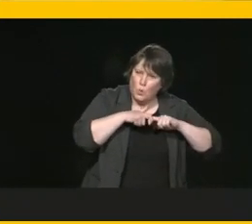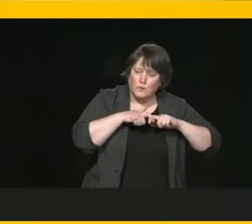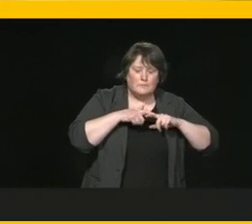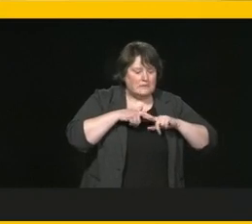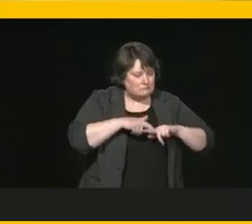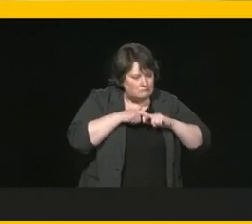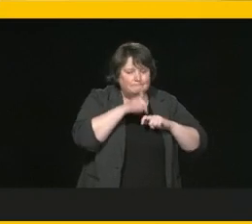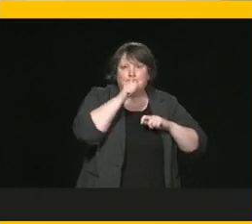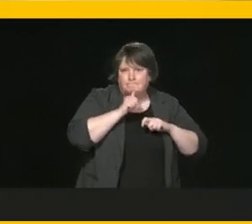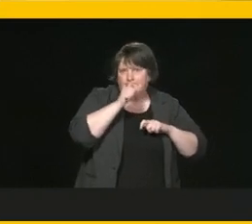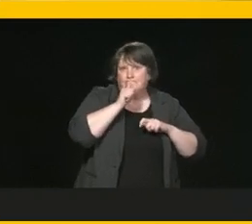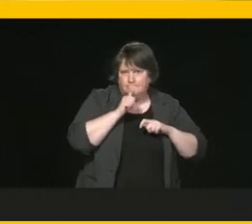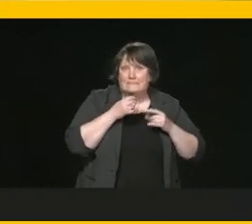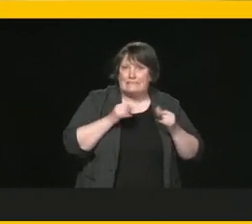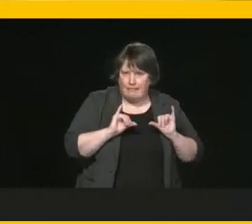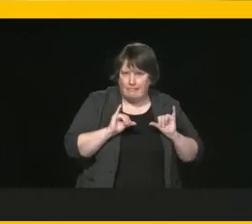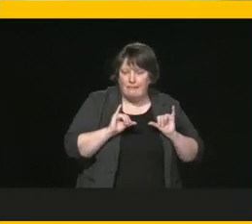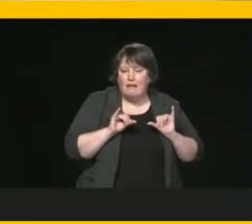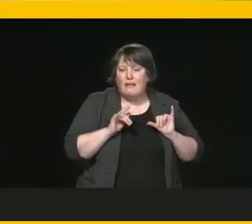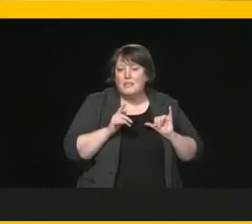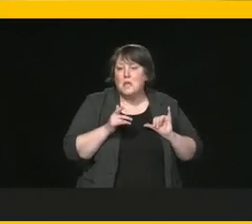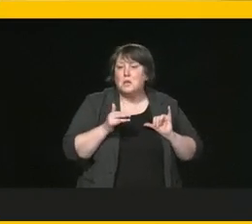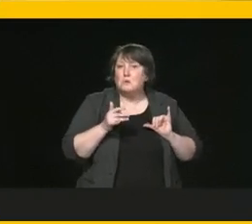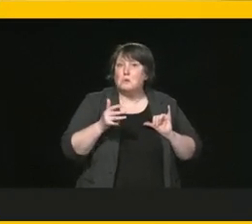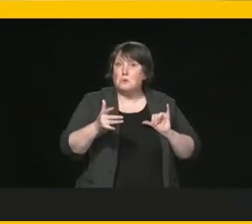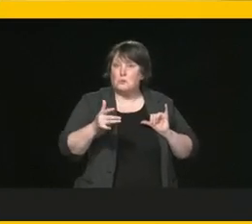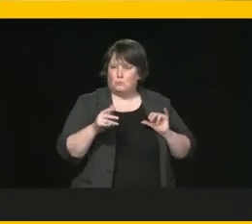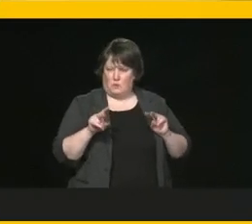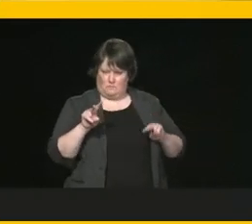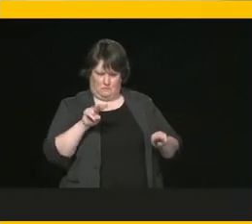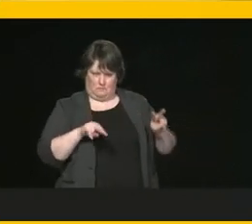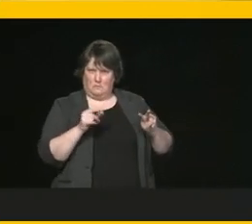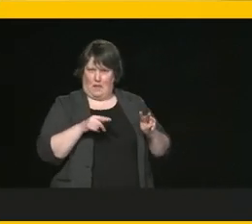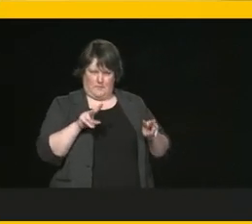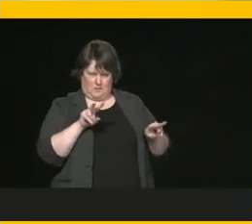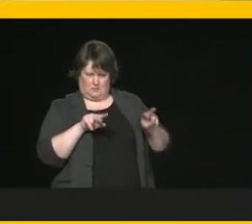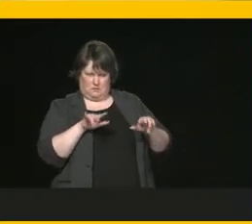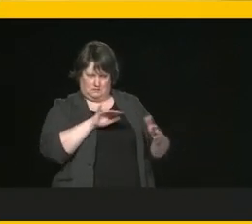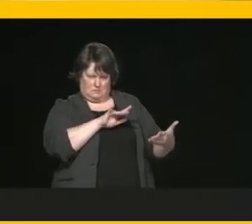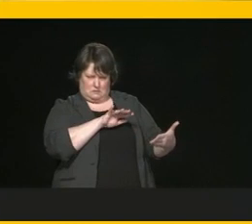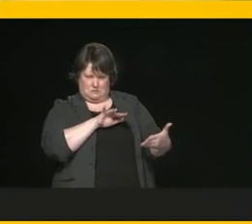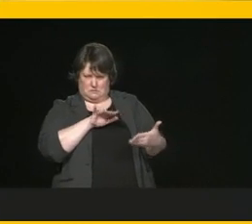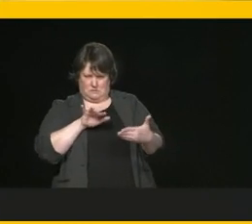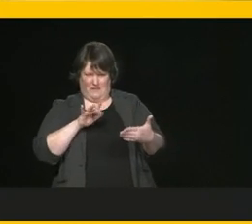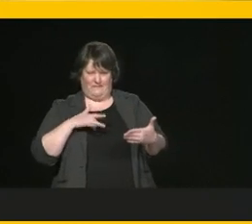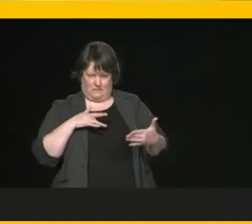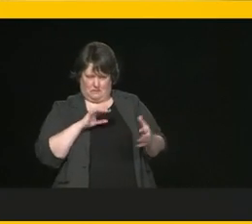WE'RE THERE FOR EACH OTHER. WE NEED TO HOLD ON.